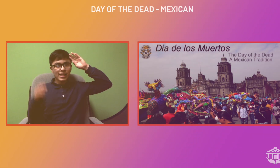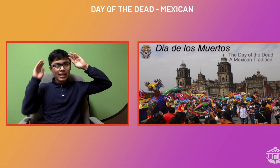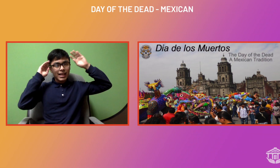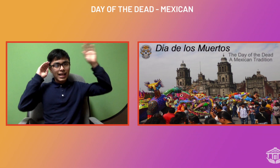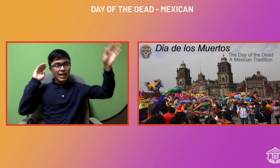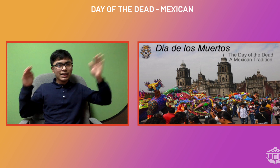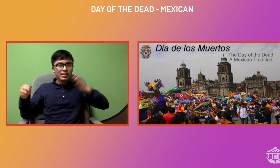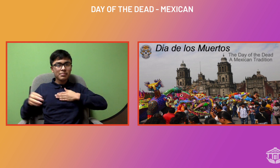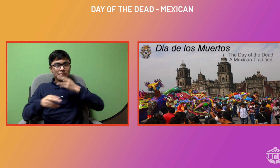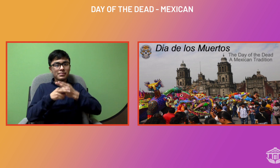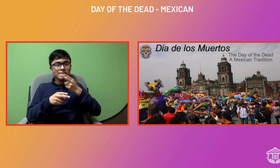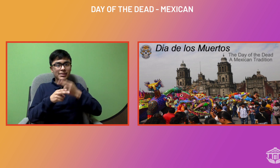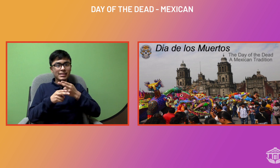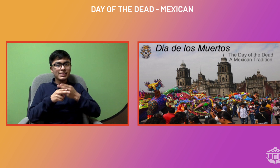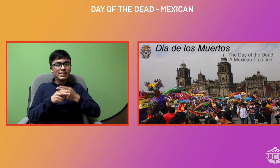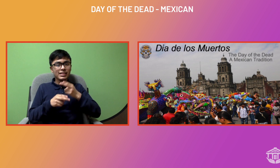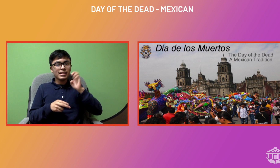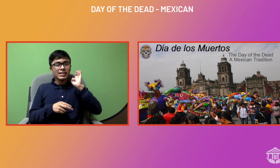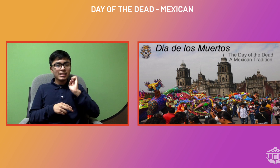“Hi, my name is Emilio.